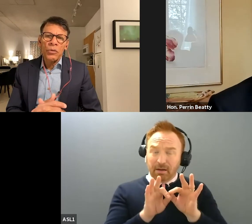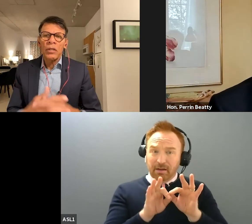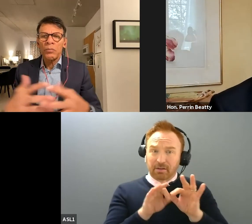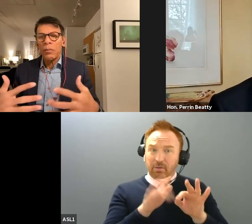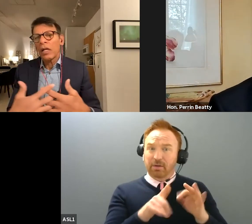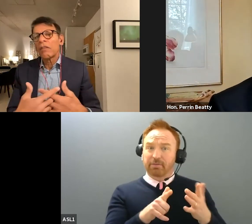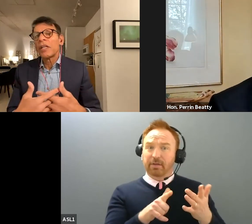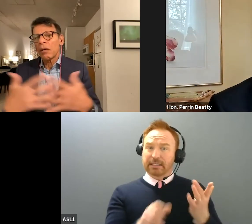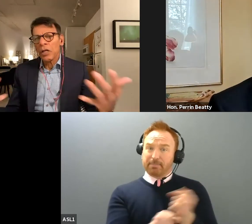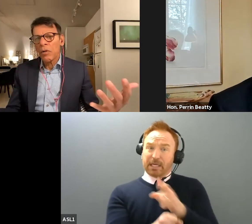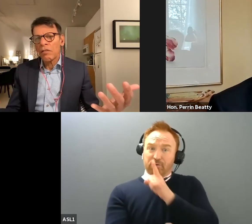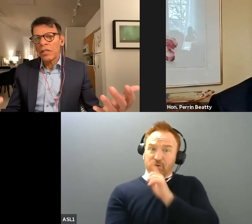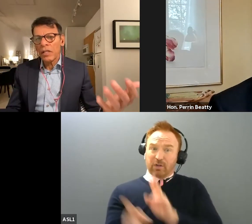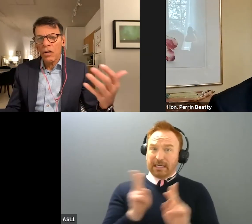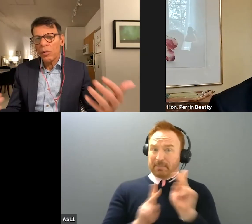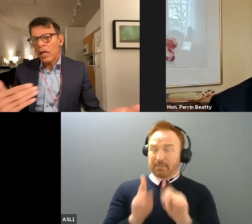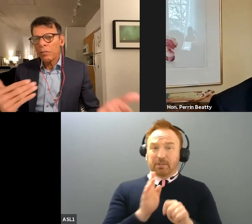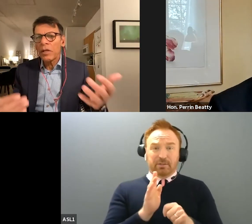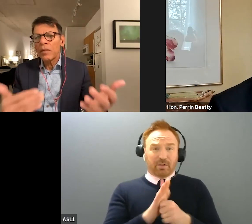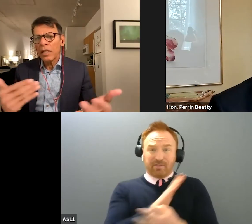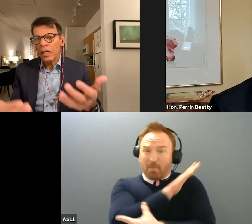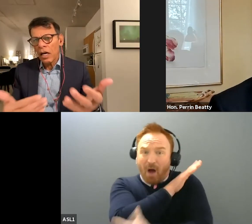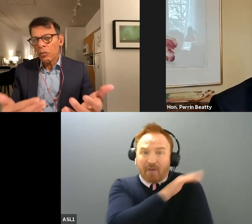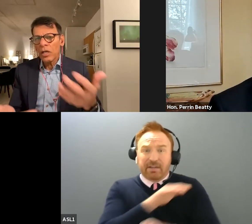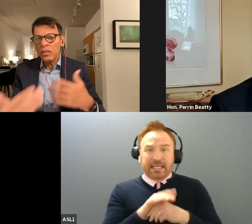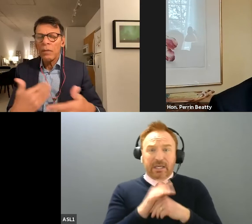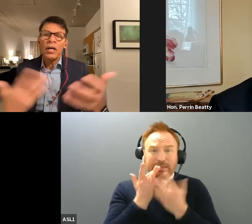that people are not living in abject poverty. And how do we help them in that way, at the same time,